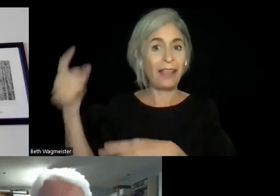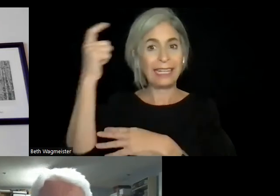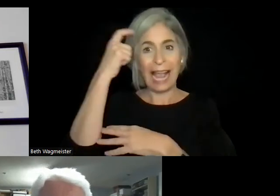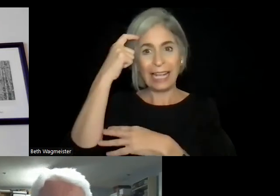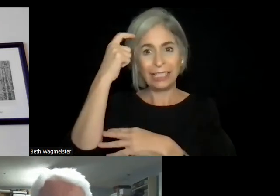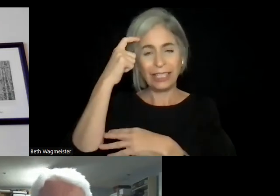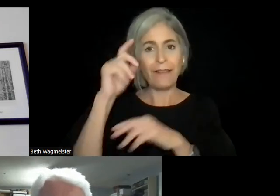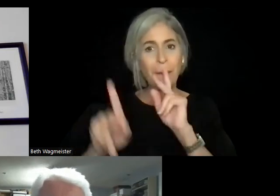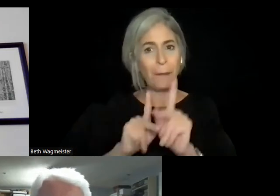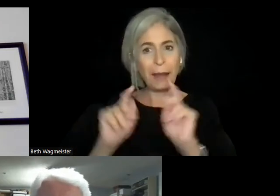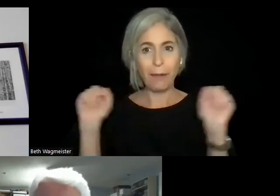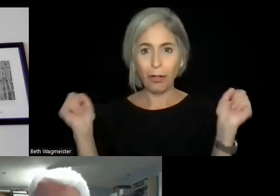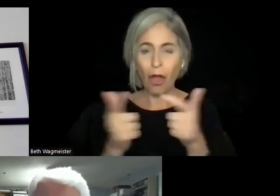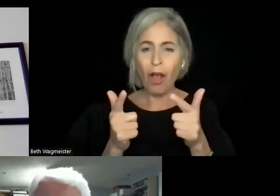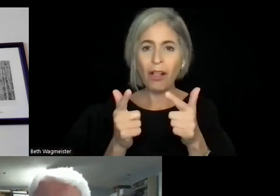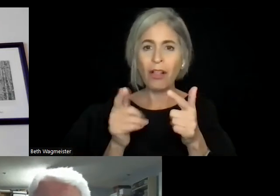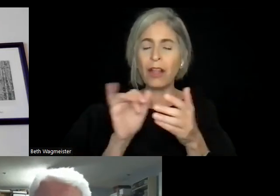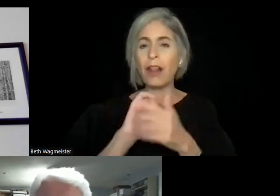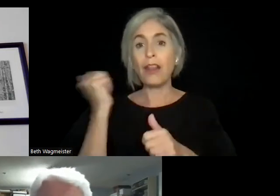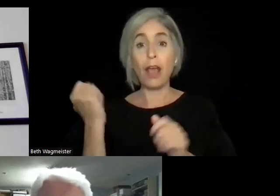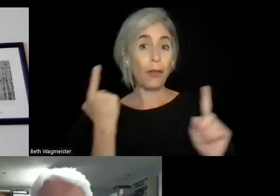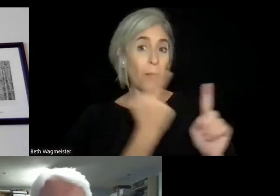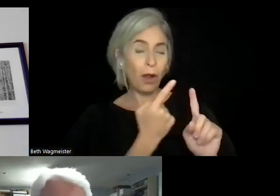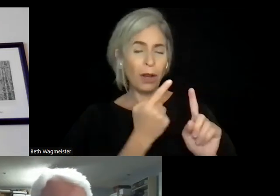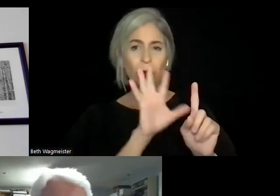governance and science. For the wider